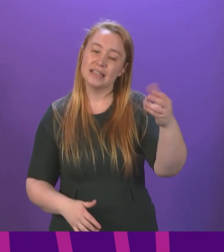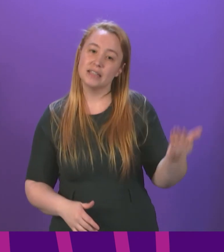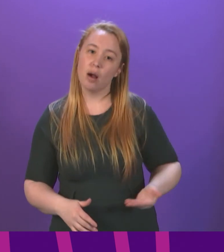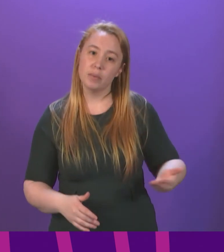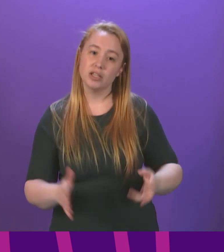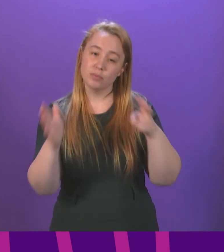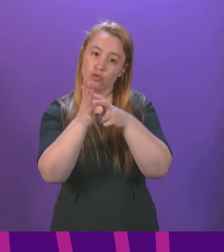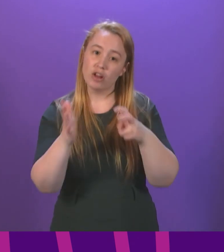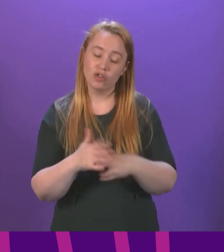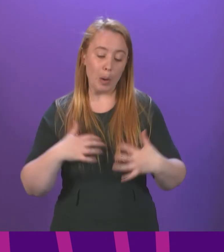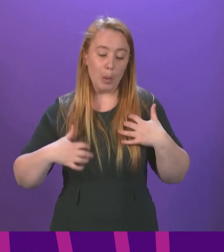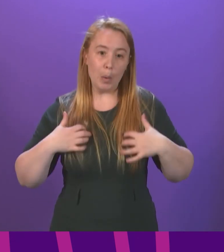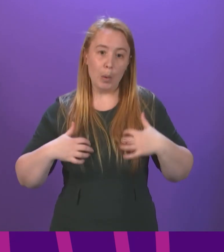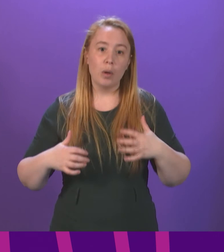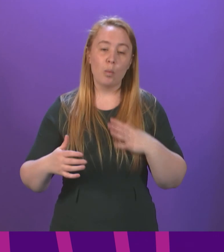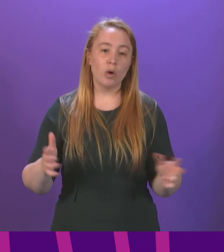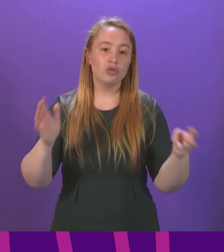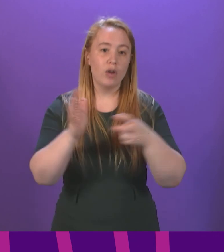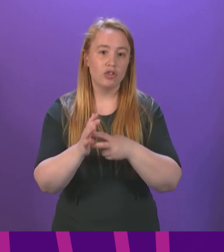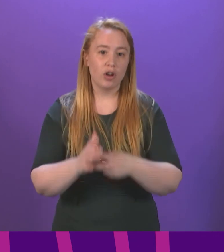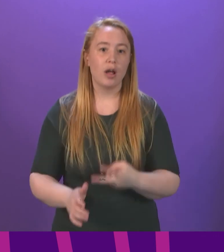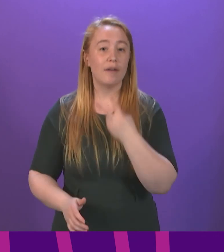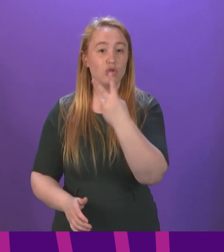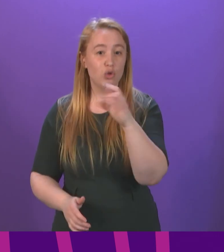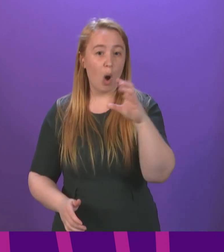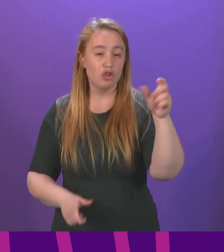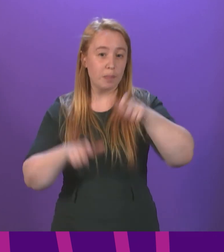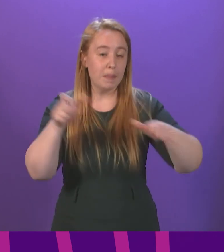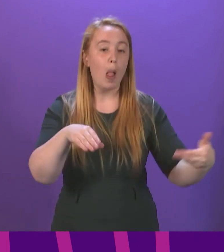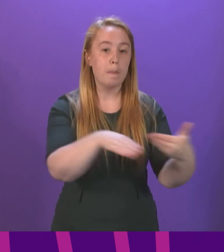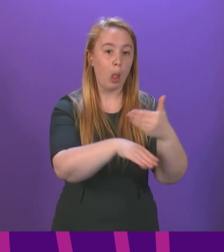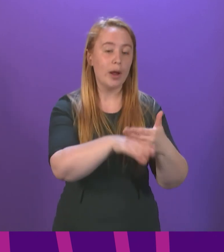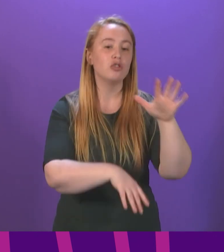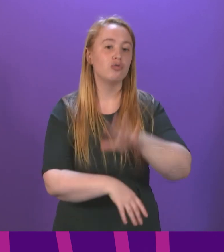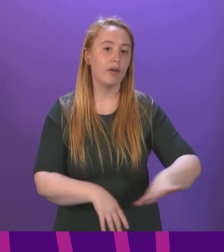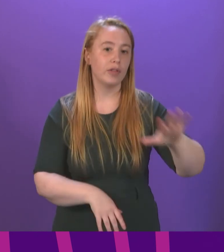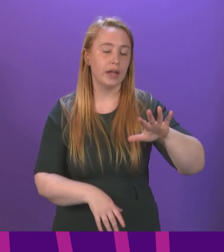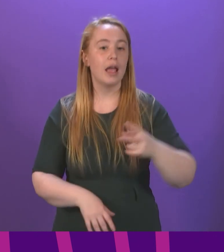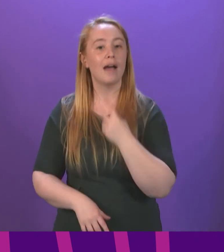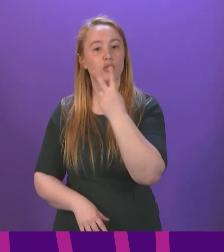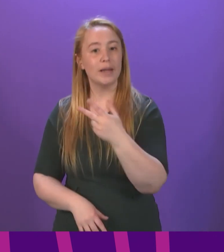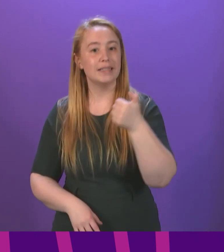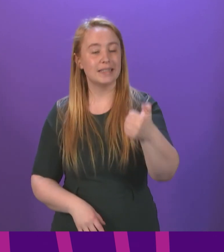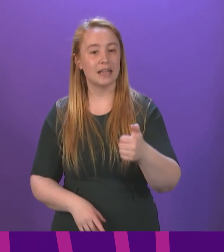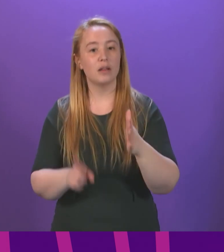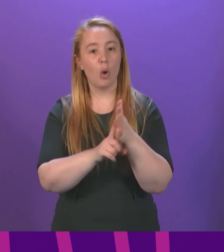interest. Their average employee number is around 200 people, and they are located across 26 different local authorities in Scotland.